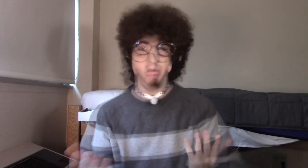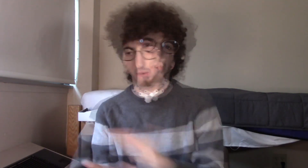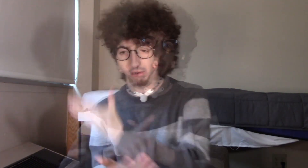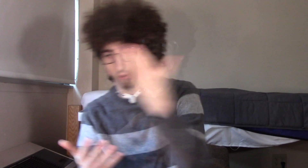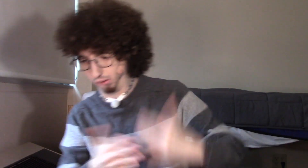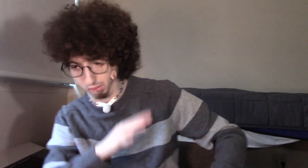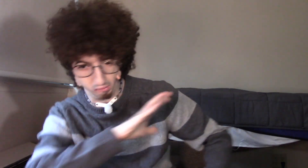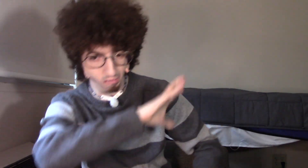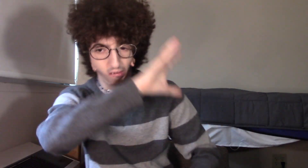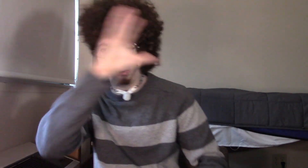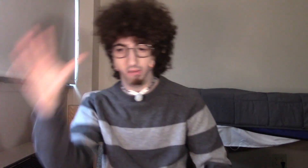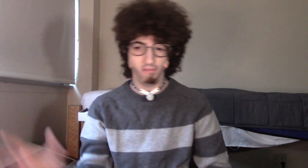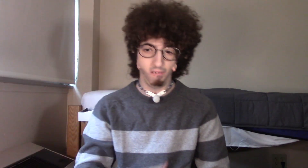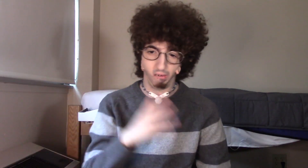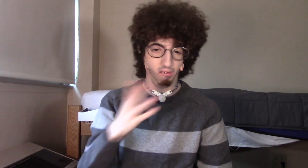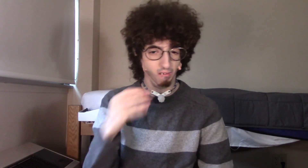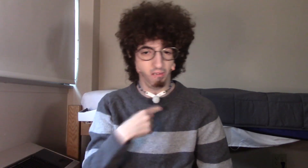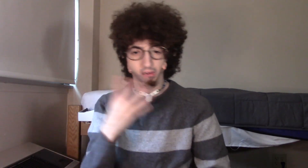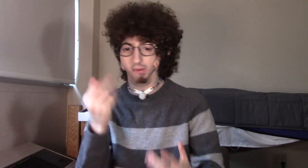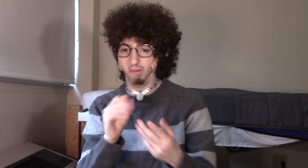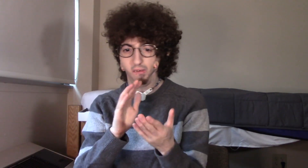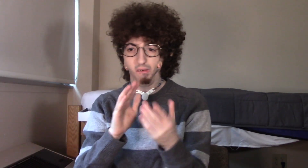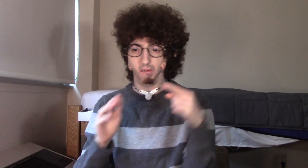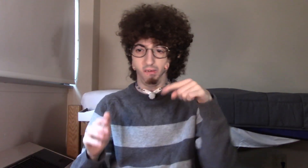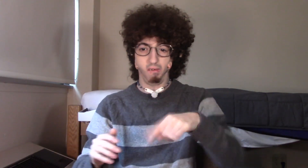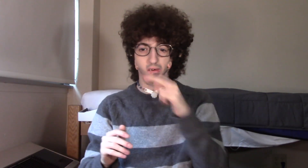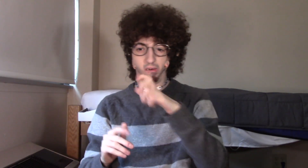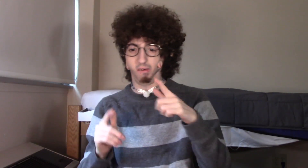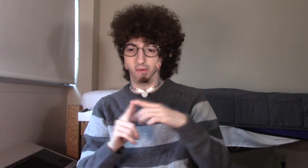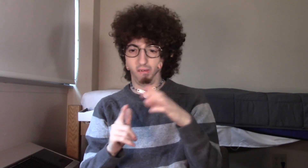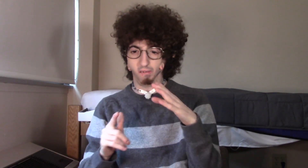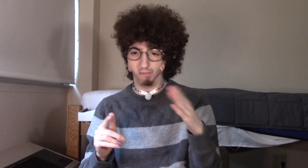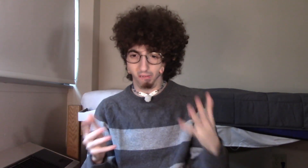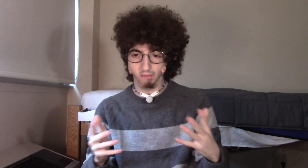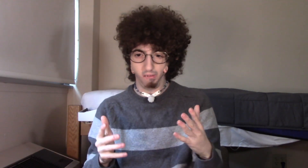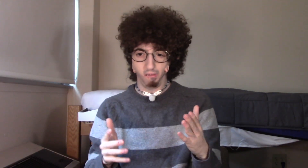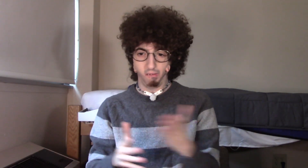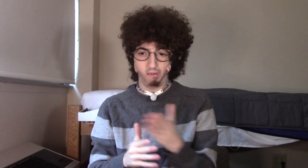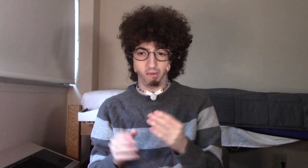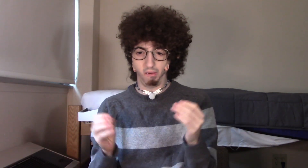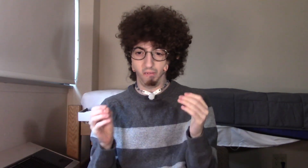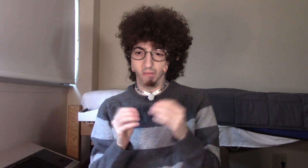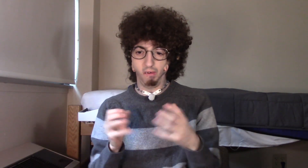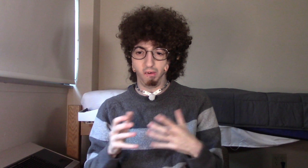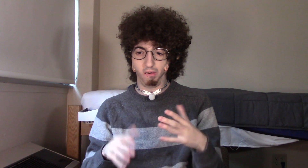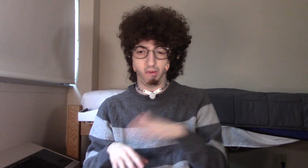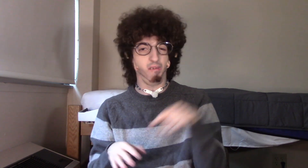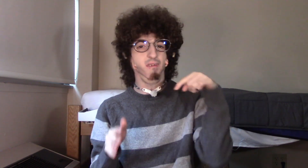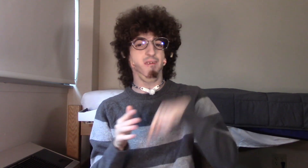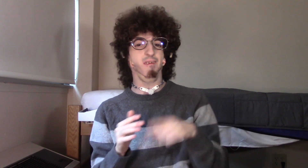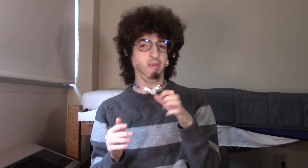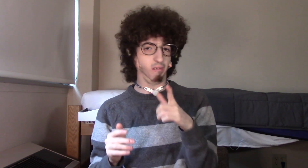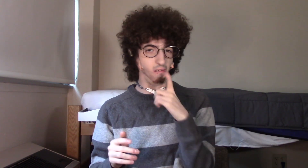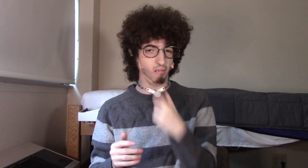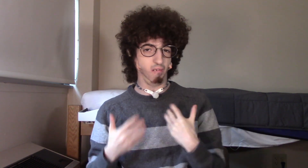All that stuff. And I want this channel to share more on a deeper level who I am